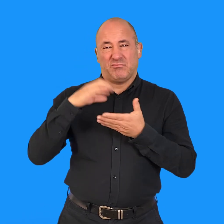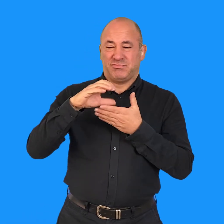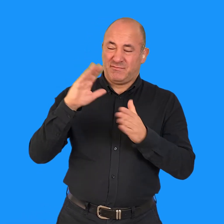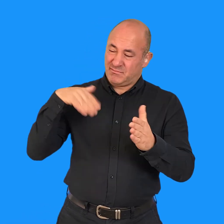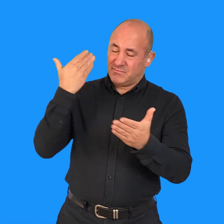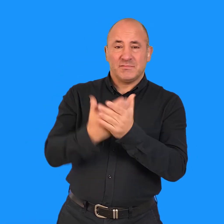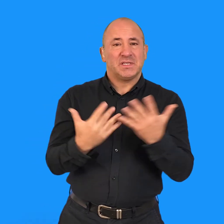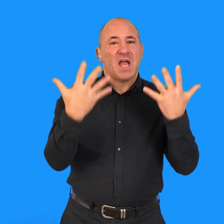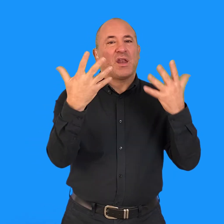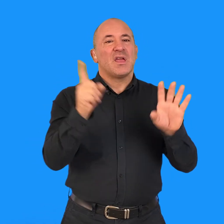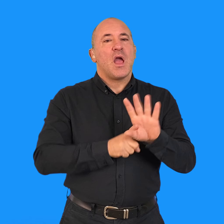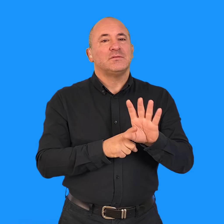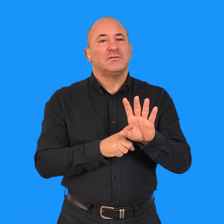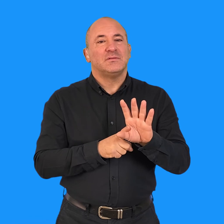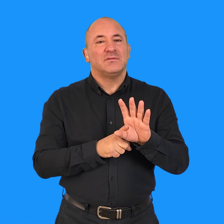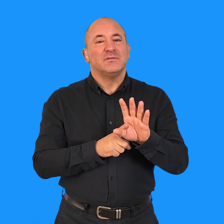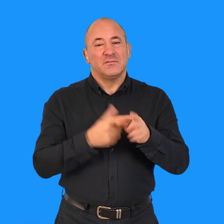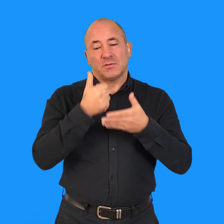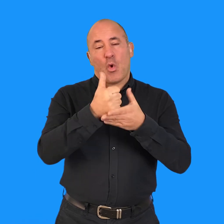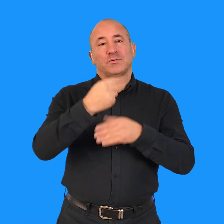which are called the Deaf Disabled Artist Support Fund grants,